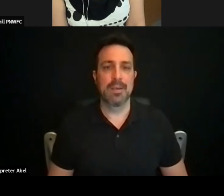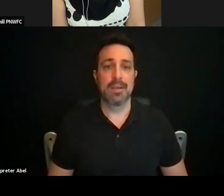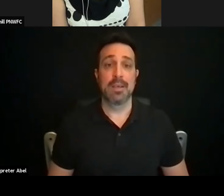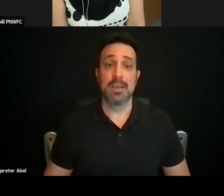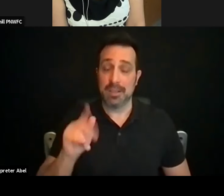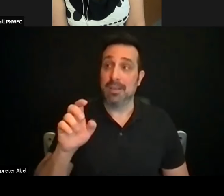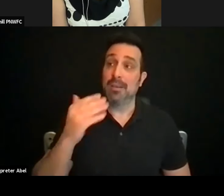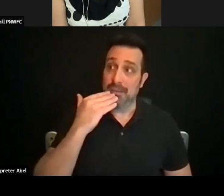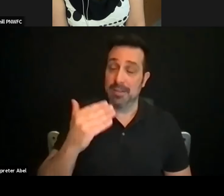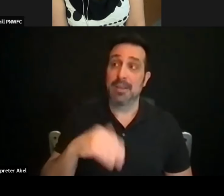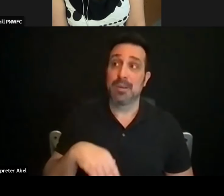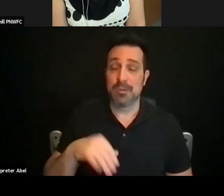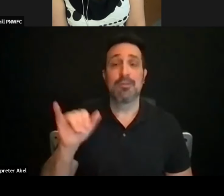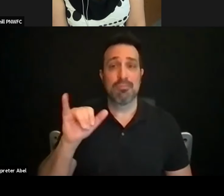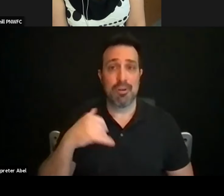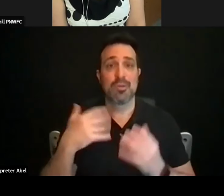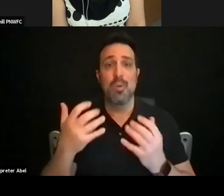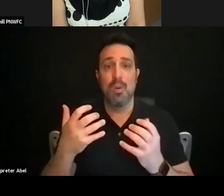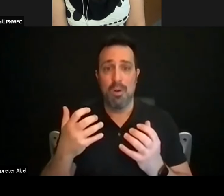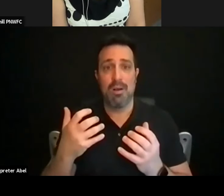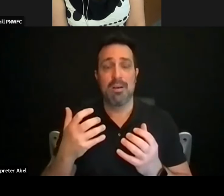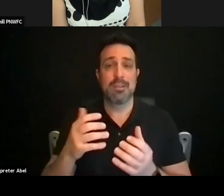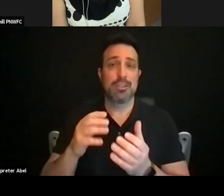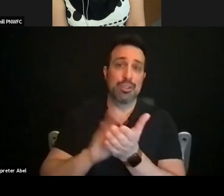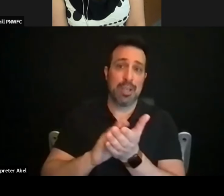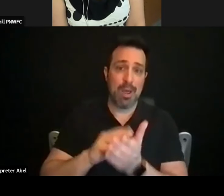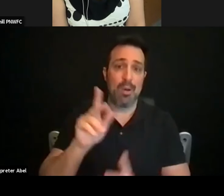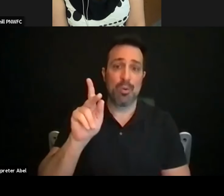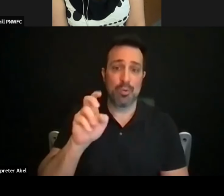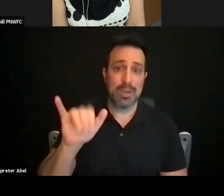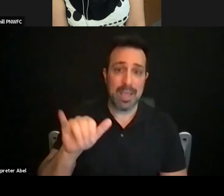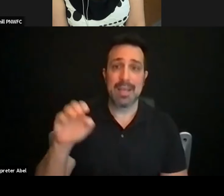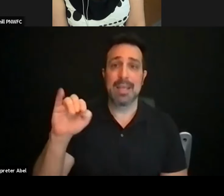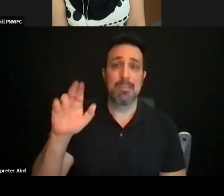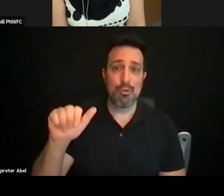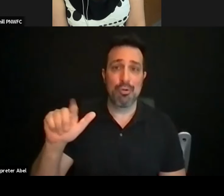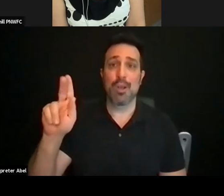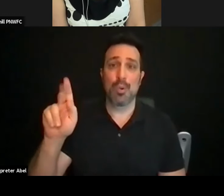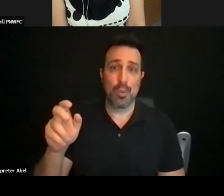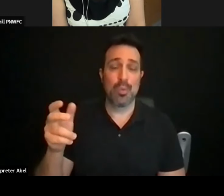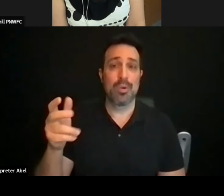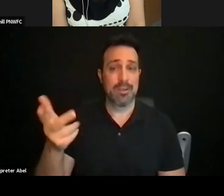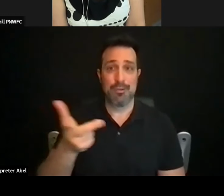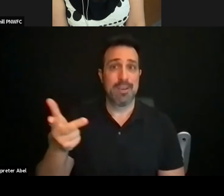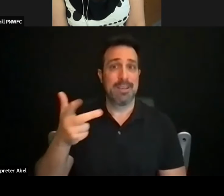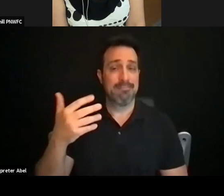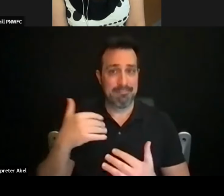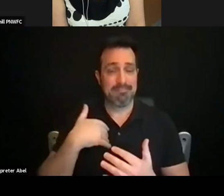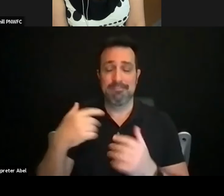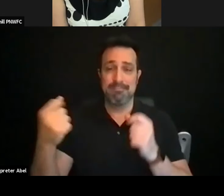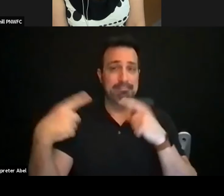organizer and I'm wondering what is the most rewarding part? >> Yeah, thank you